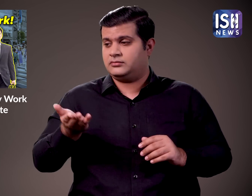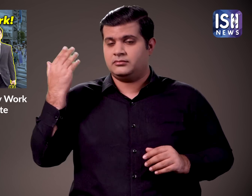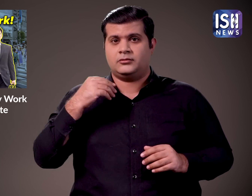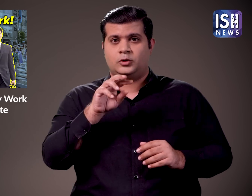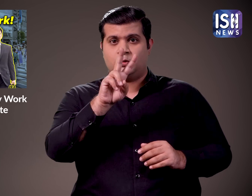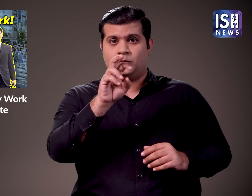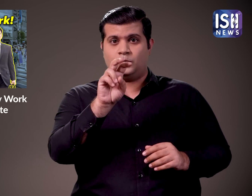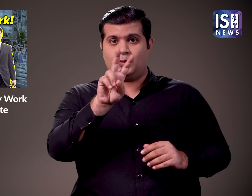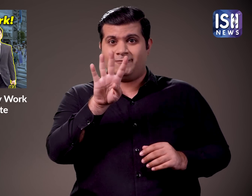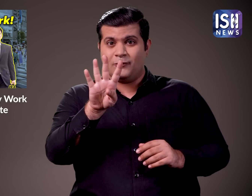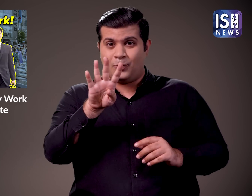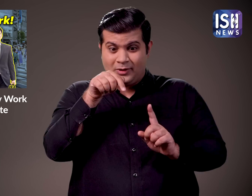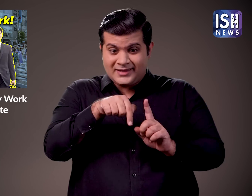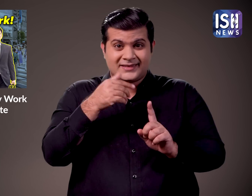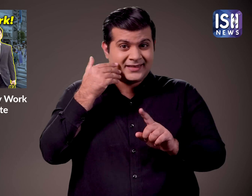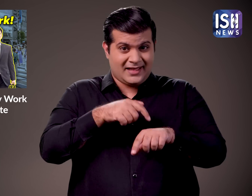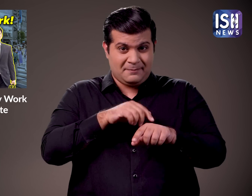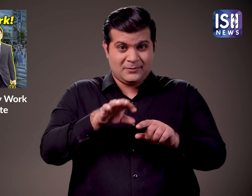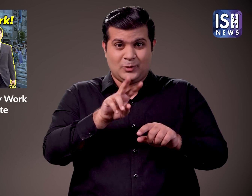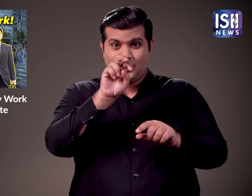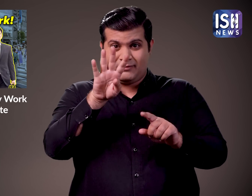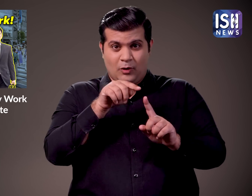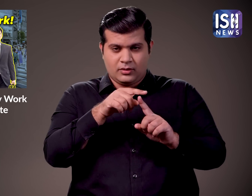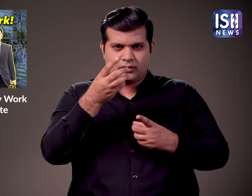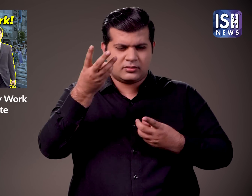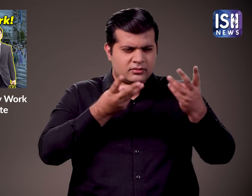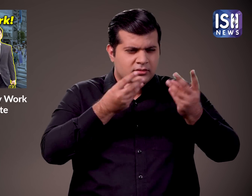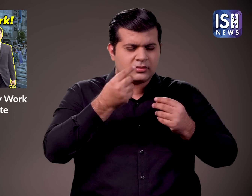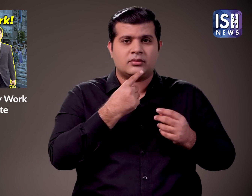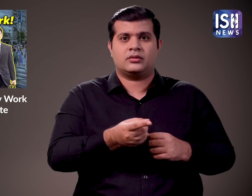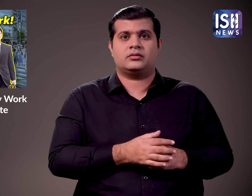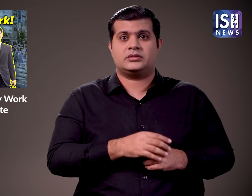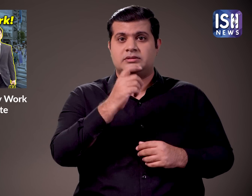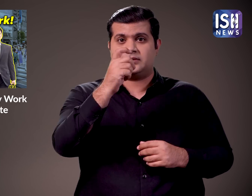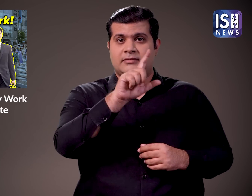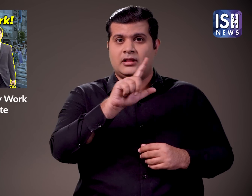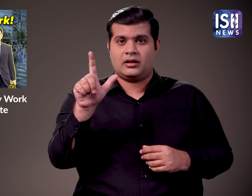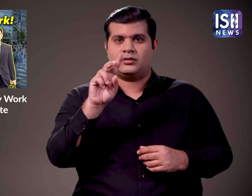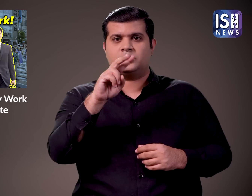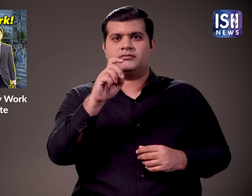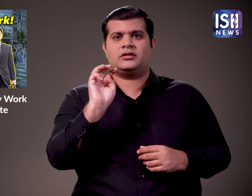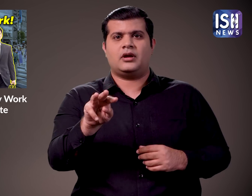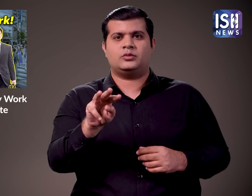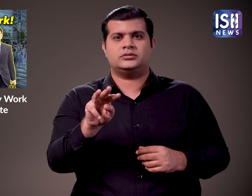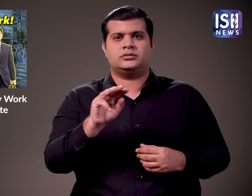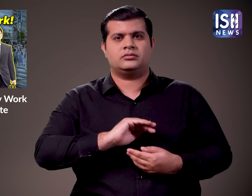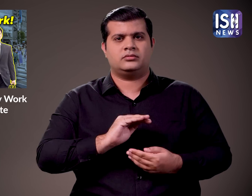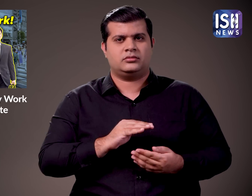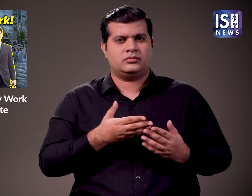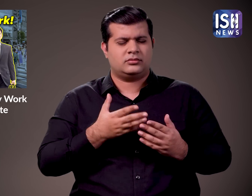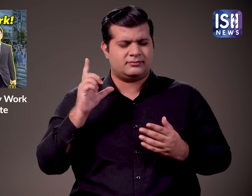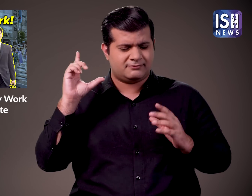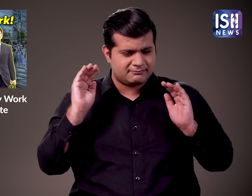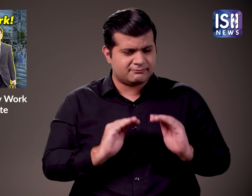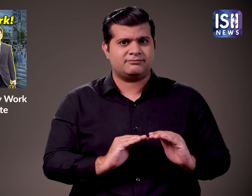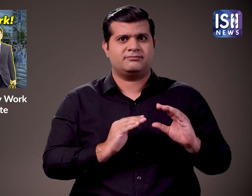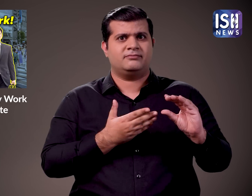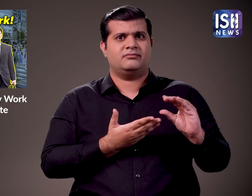in 2024, 7.27 lakh births were recorded in Japan, an all-time low birth rate.